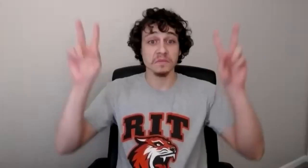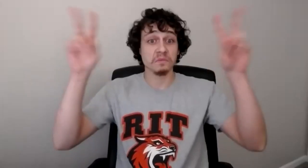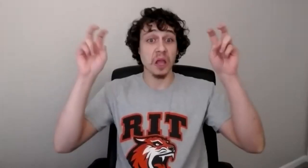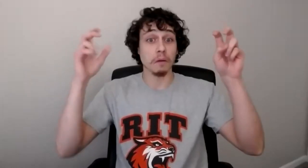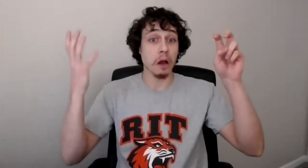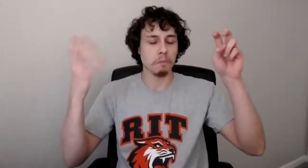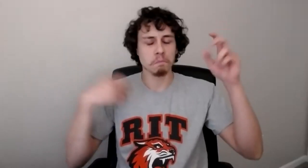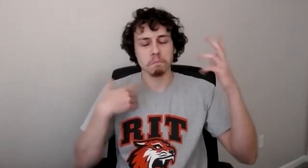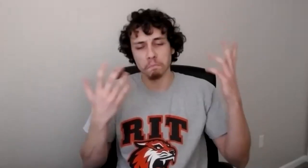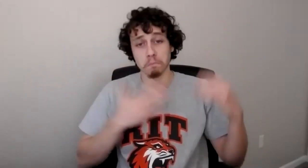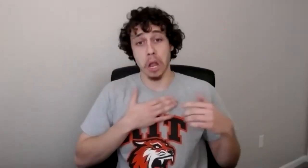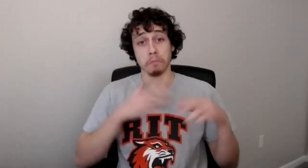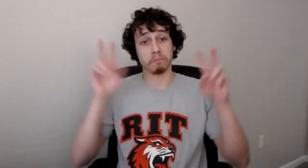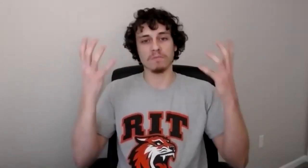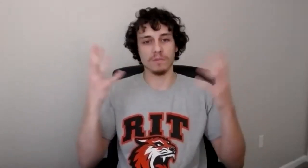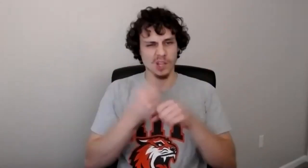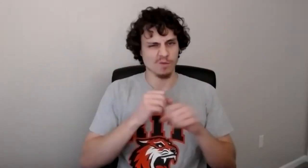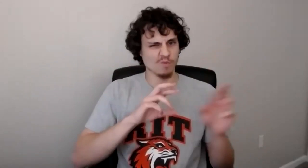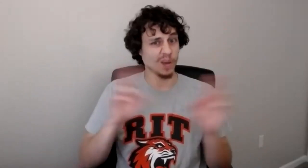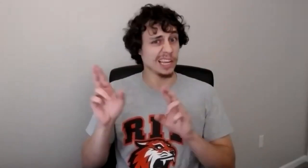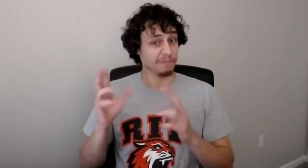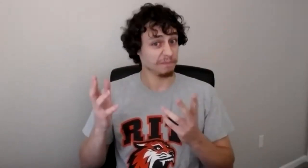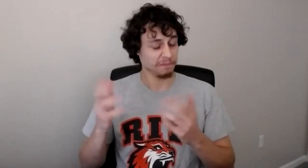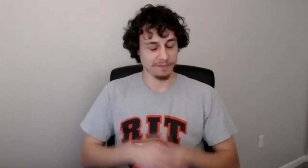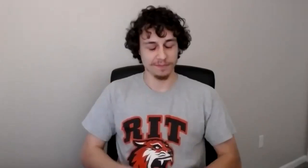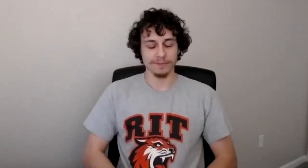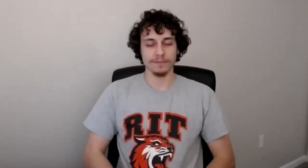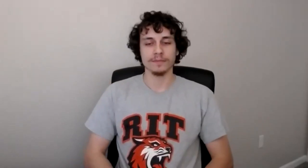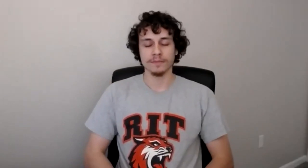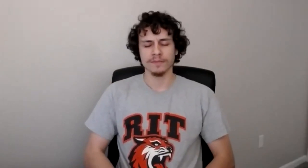Vladimir: My title is open -- is "Getting Ready."